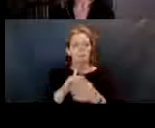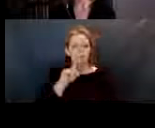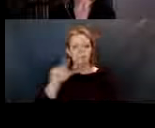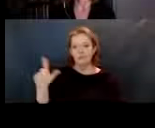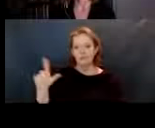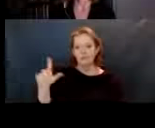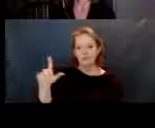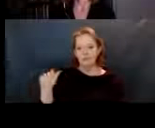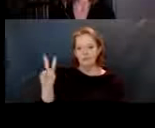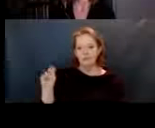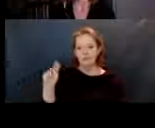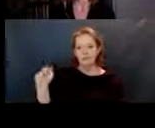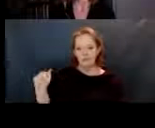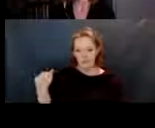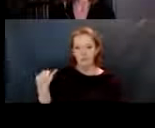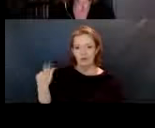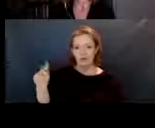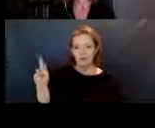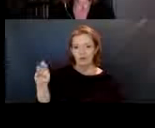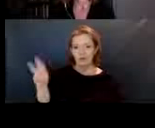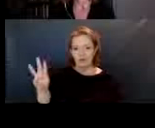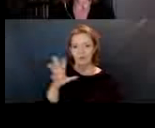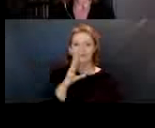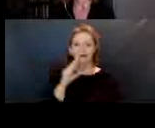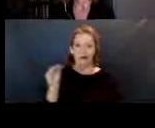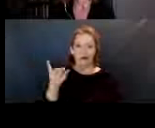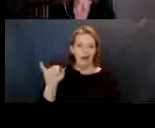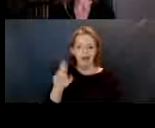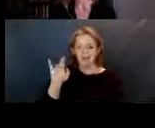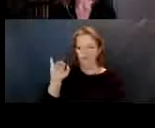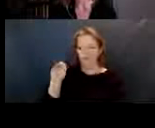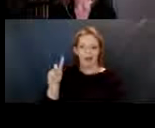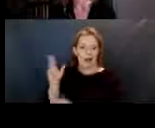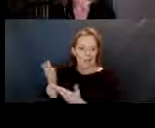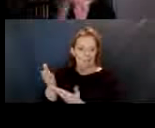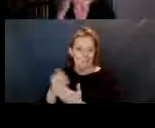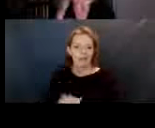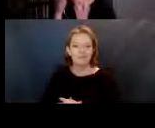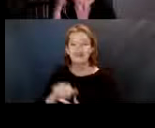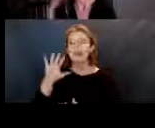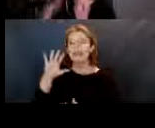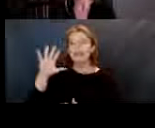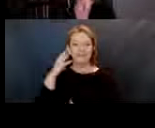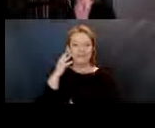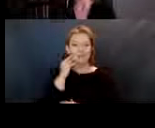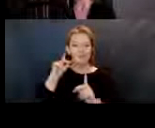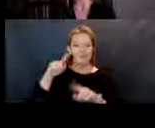So, Jerriod has had a pretty unusual experience here so far, he's been here for about two